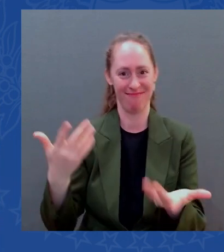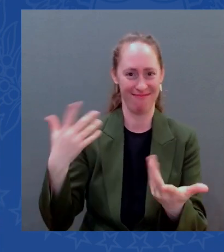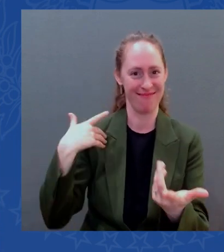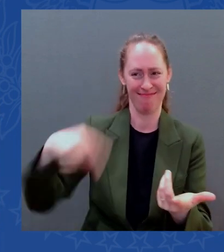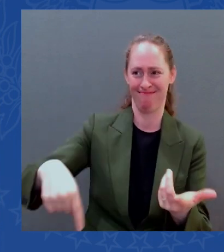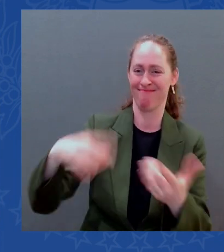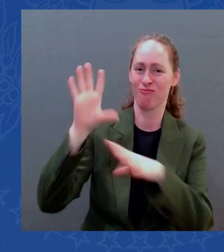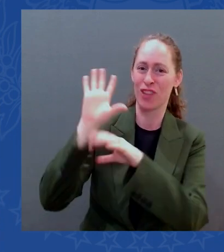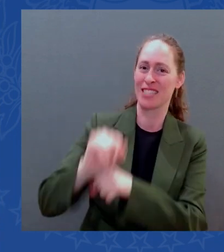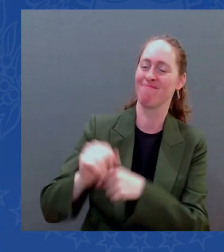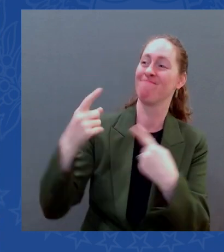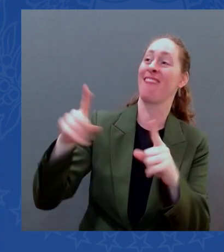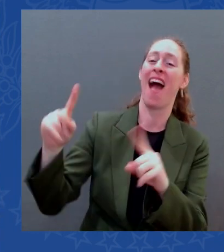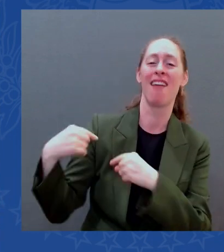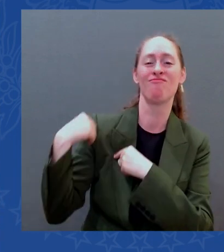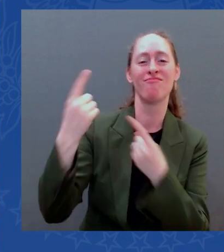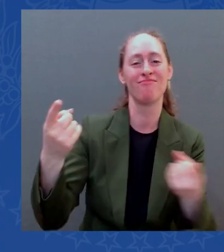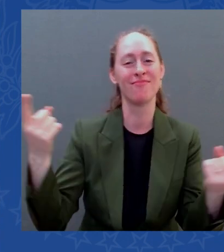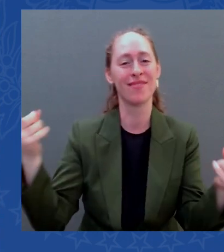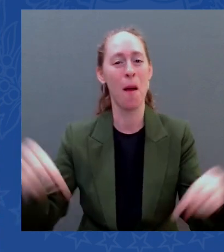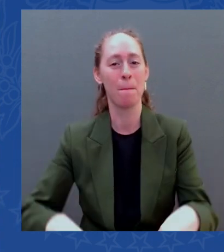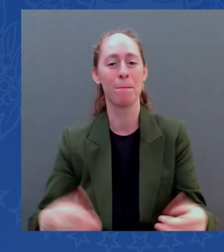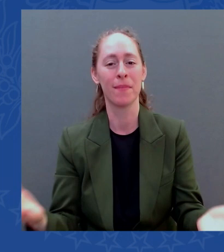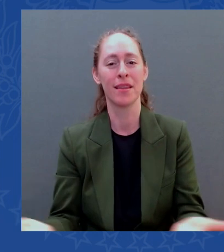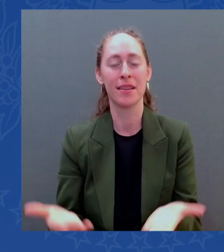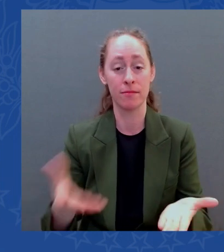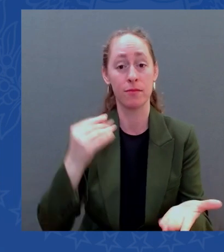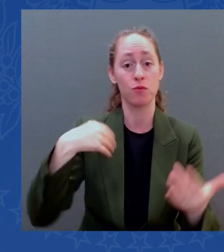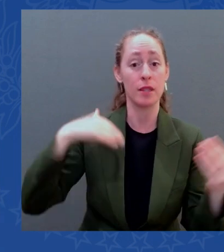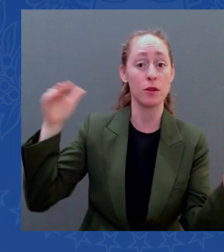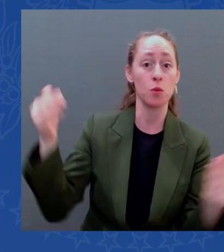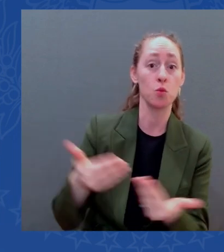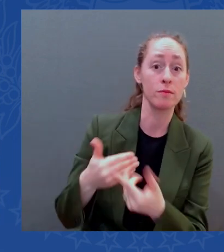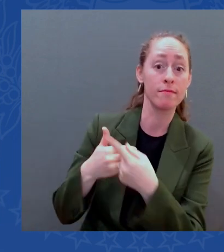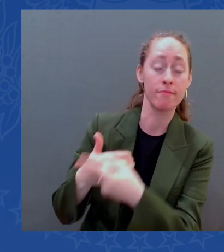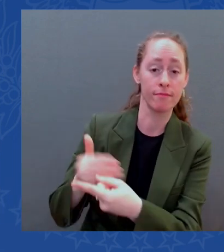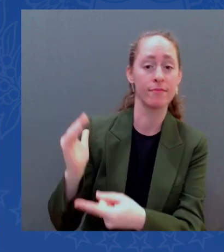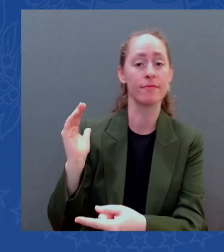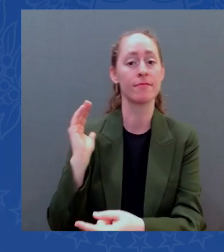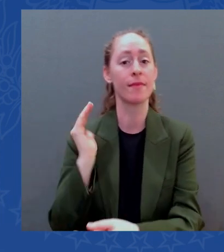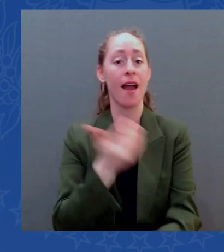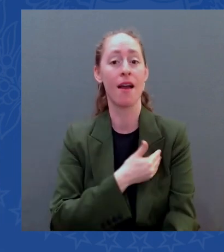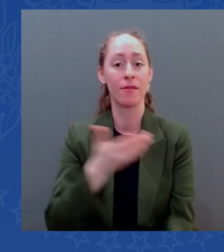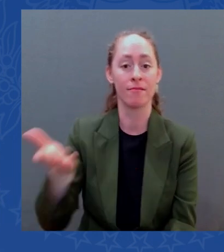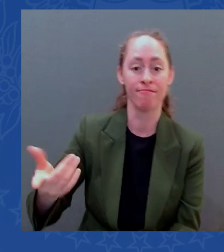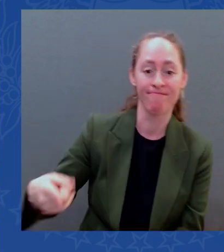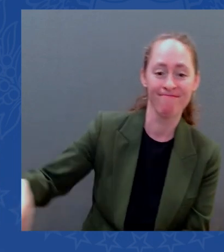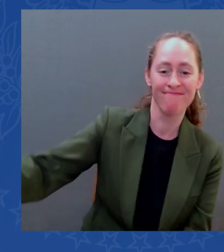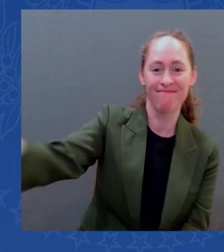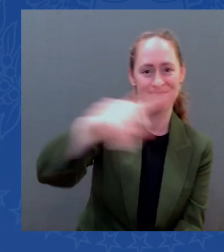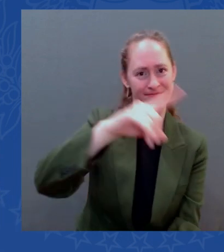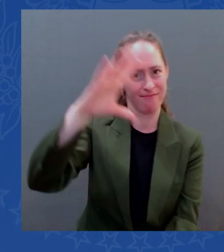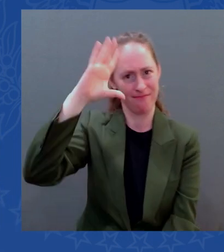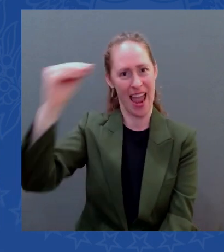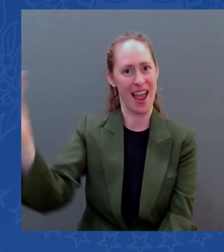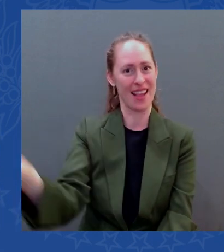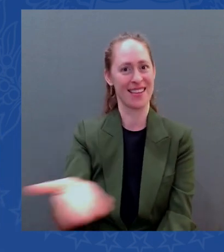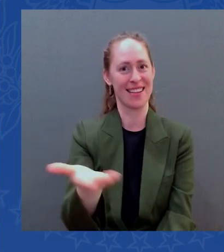our defenseman and two-time Stanley Cup champion, a native of St. Paul, Minnesota, Alternate Captain Ryan McDonagh.